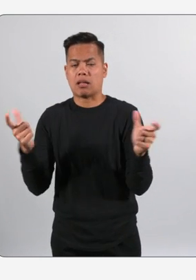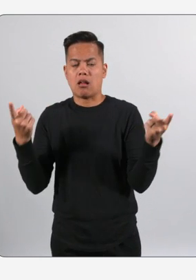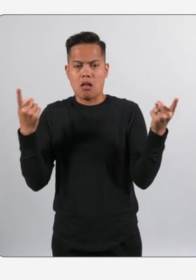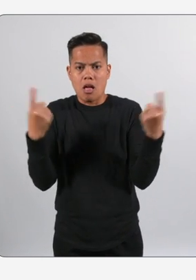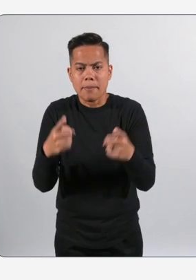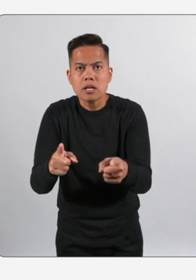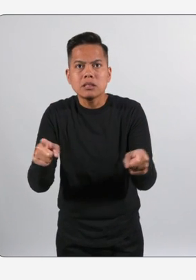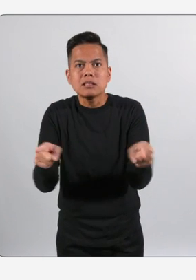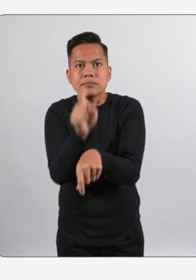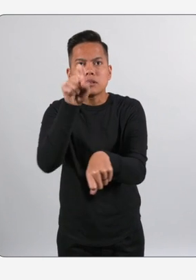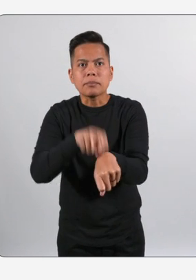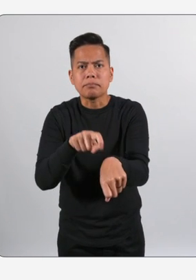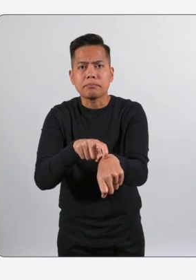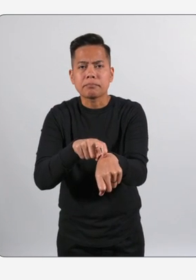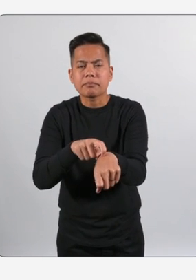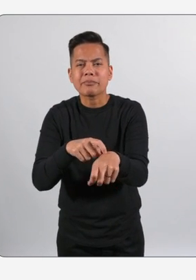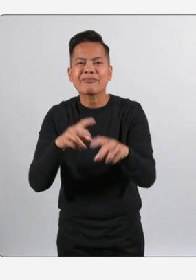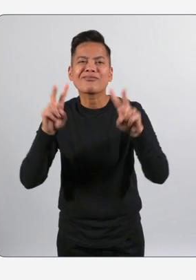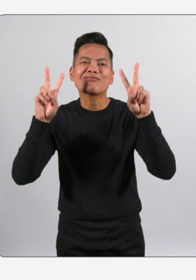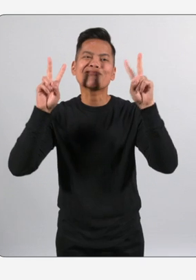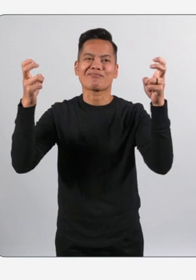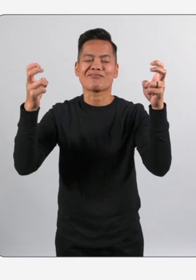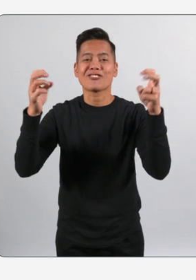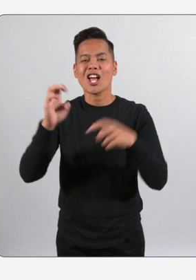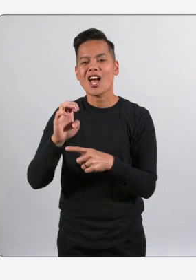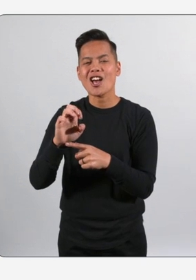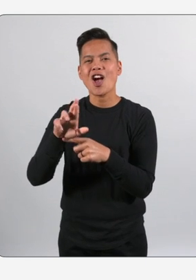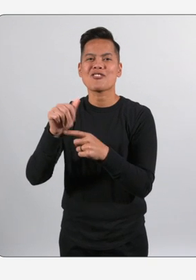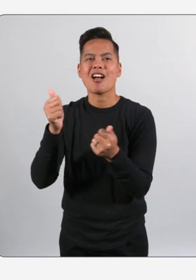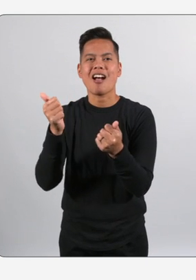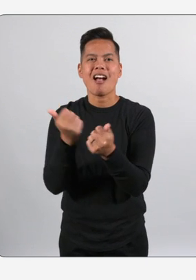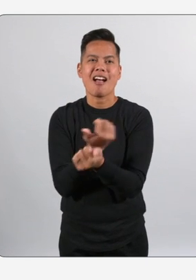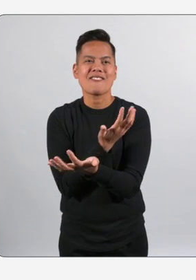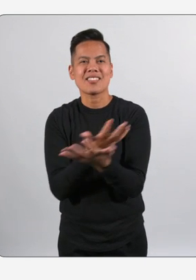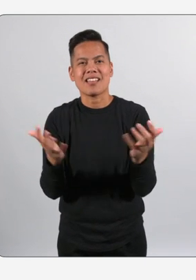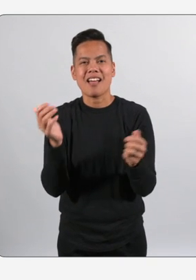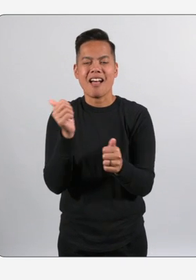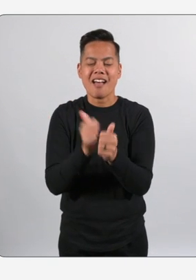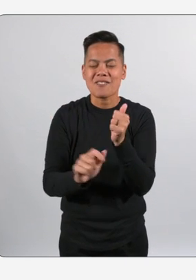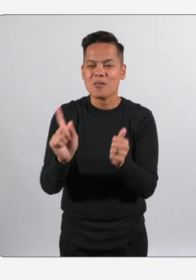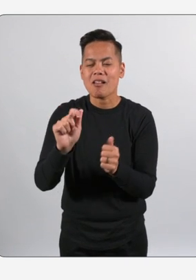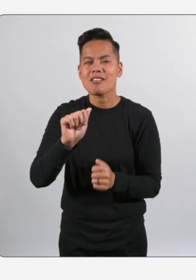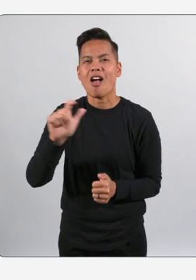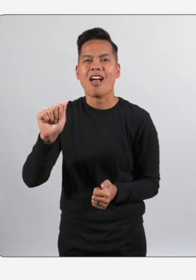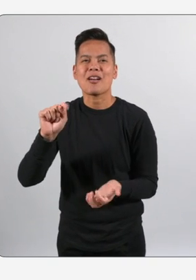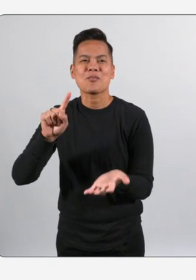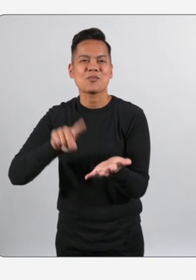You could call it the Era of Everything, everywhere all at once. .